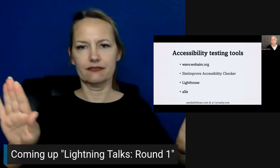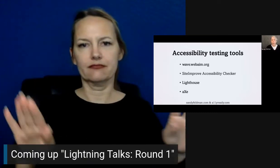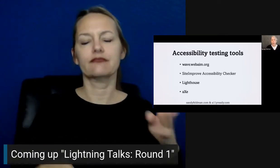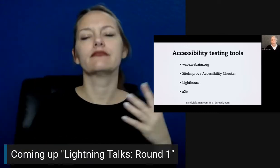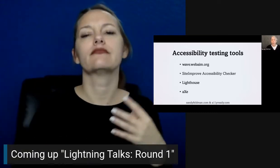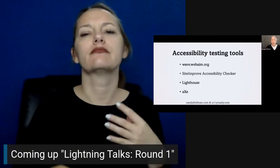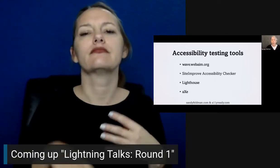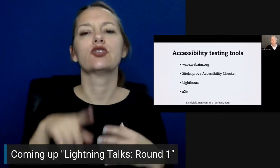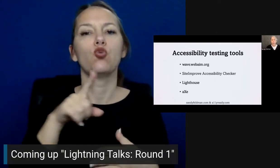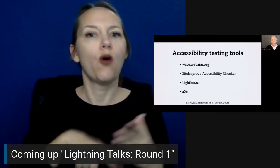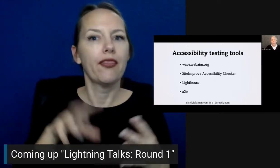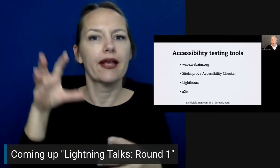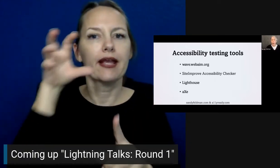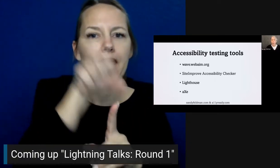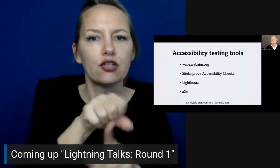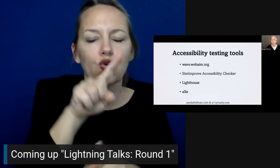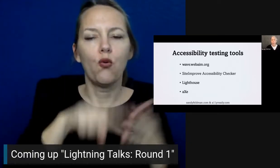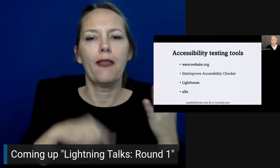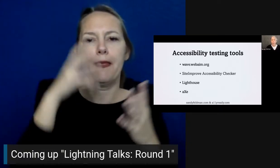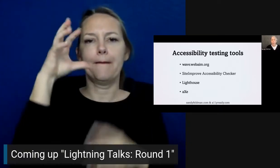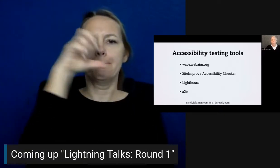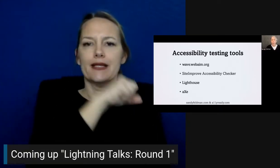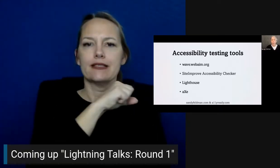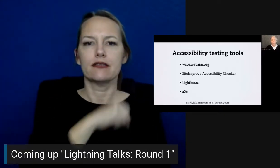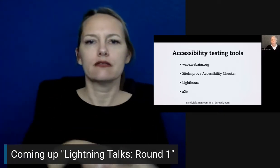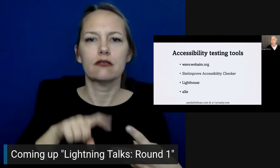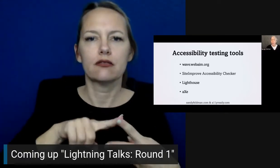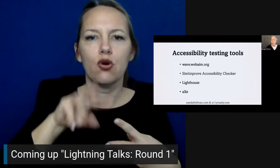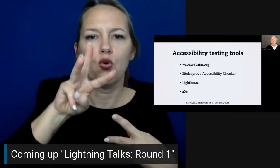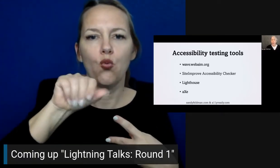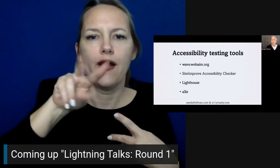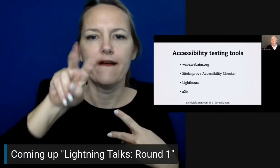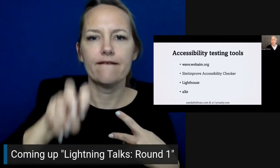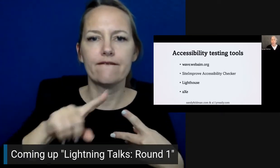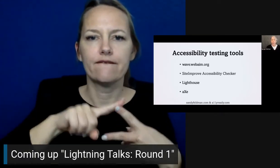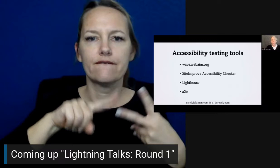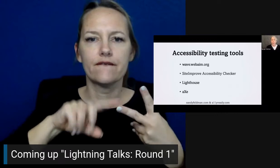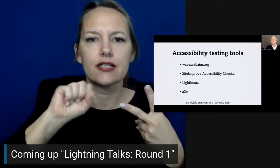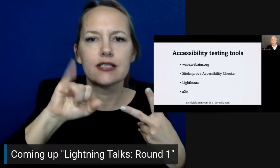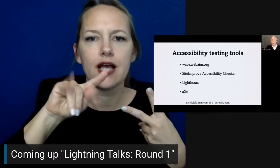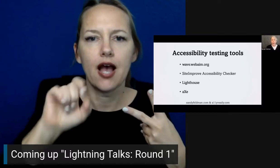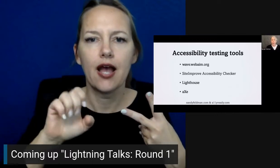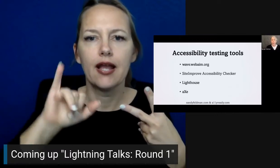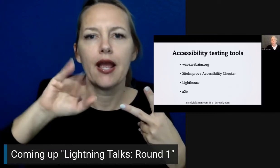So, first one is Wave, then SiteImprove and then Lighthouse and aXe.